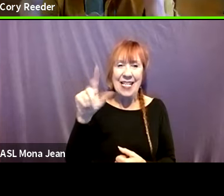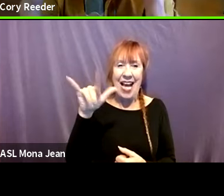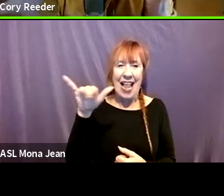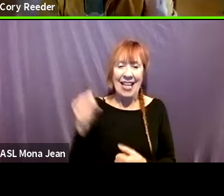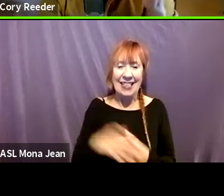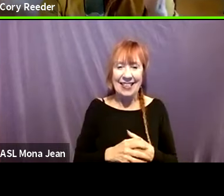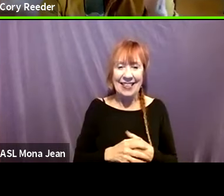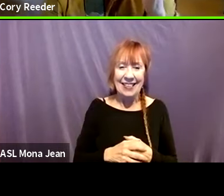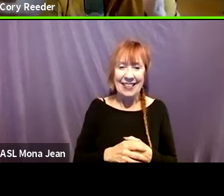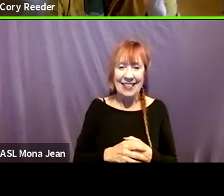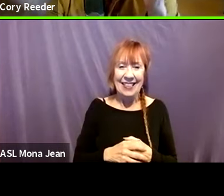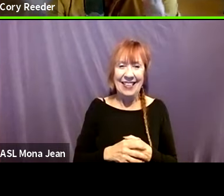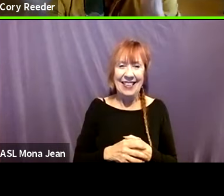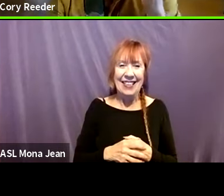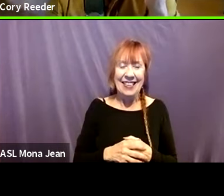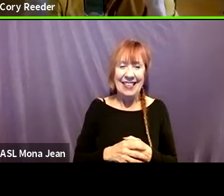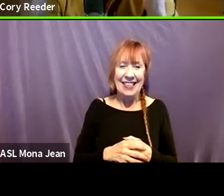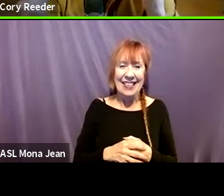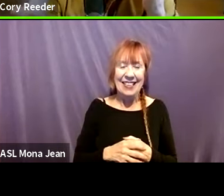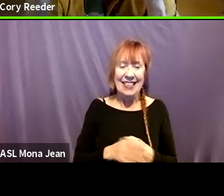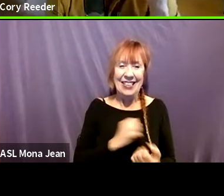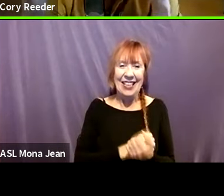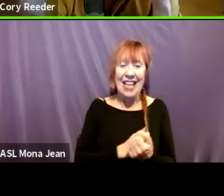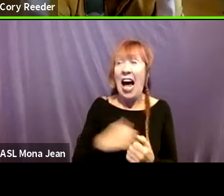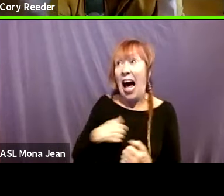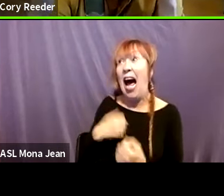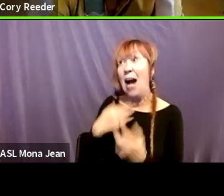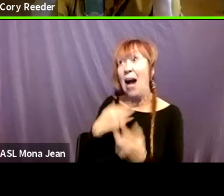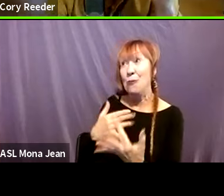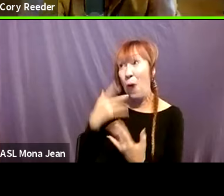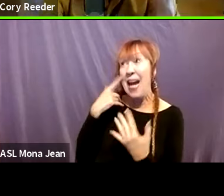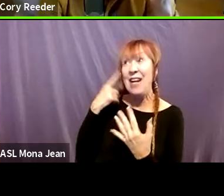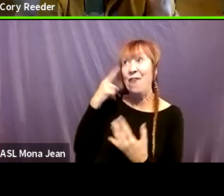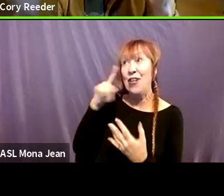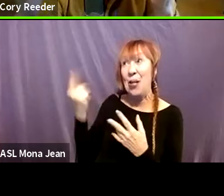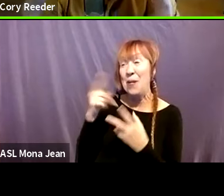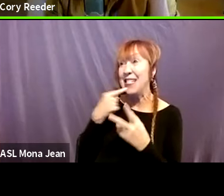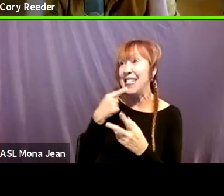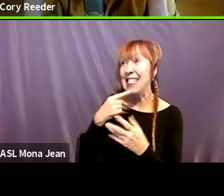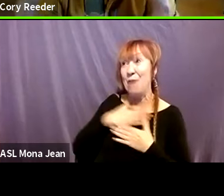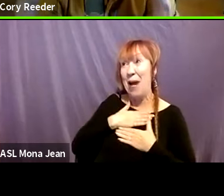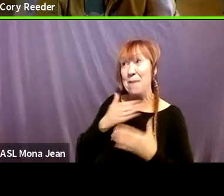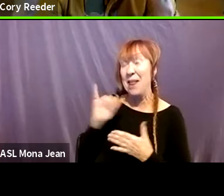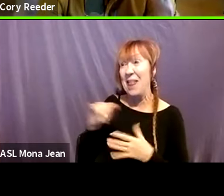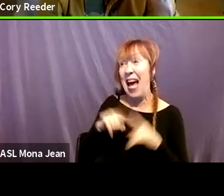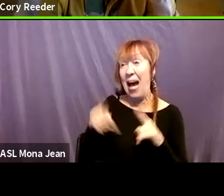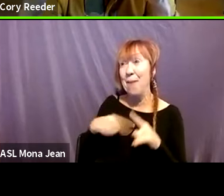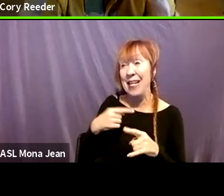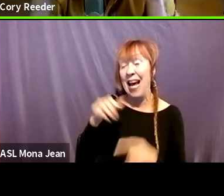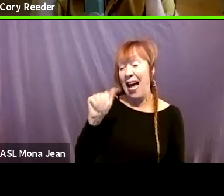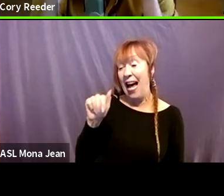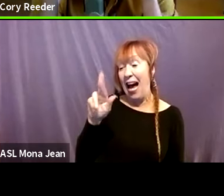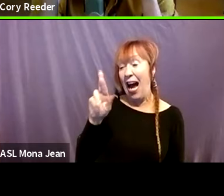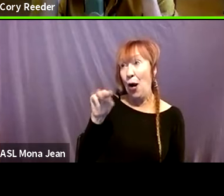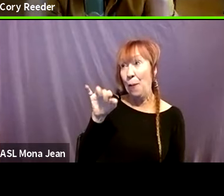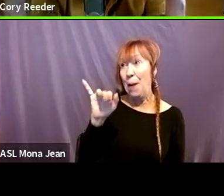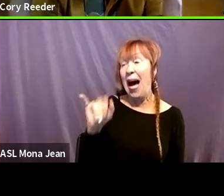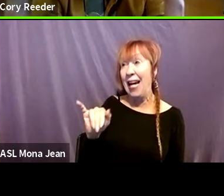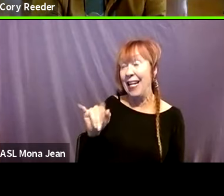I've been waiting. I mean, Amani got close with saying, "Happy Hour is earlier", but I've just been waiting for somebody to say like, just, you know,